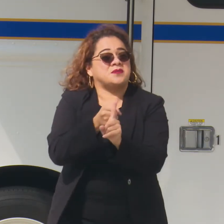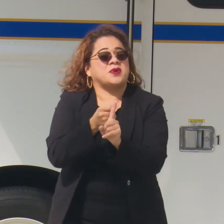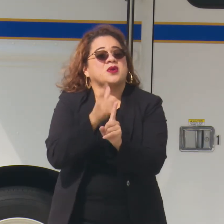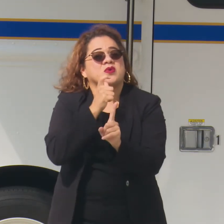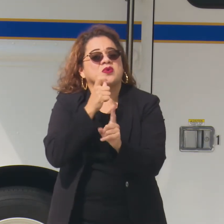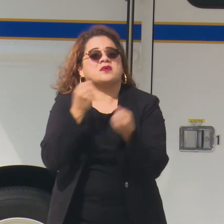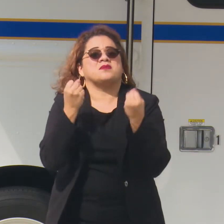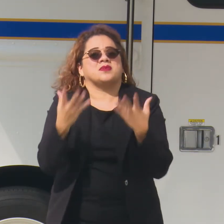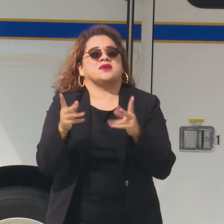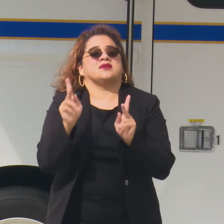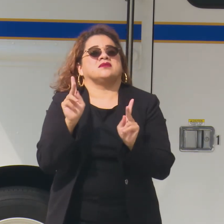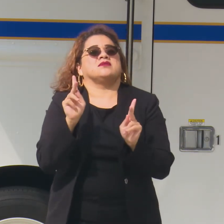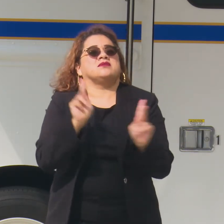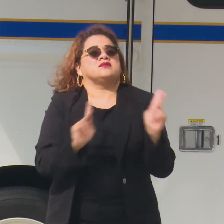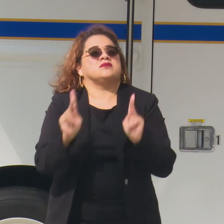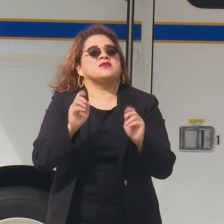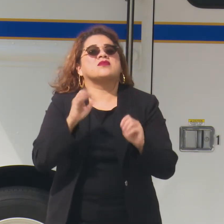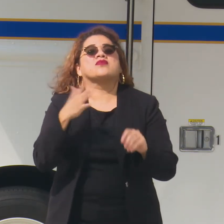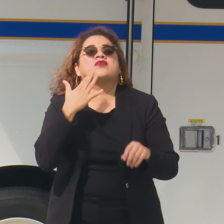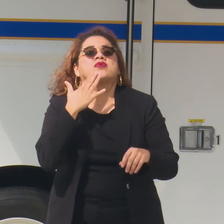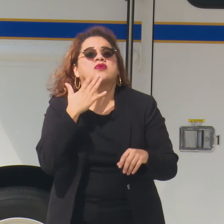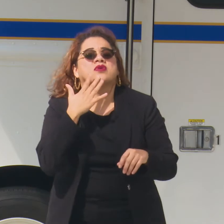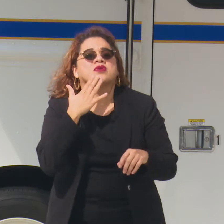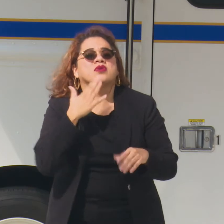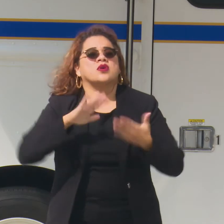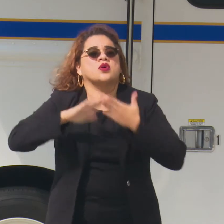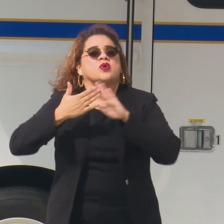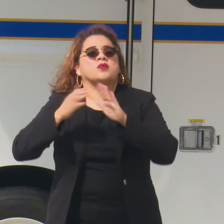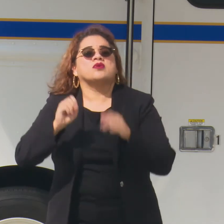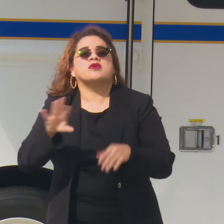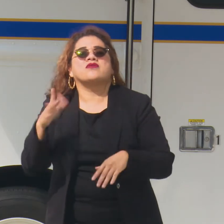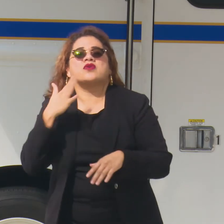looking at the data that one of the groups, if not the group that is